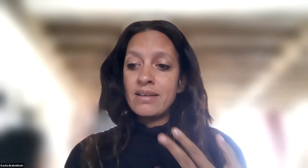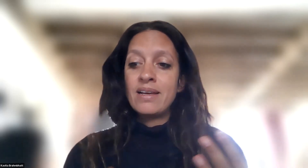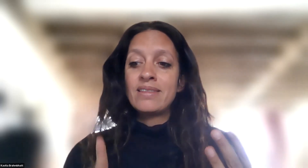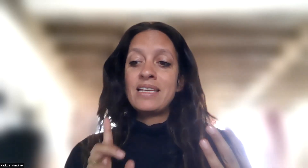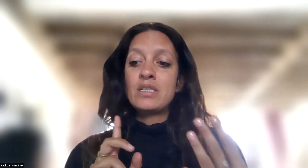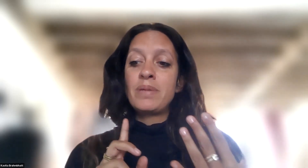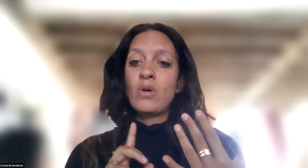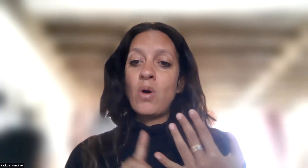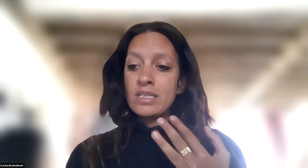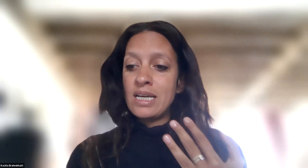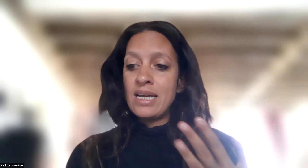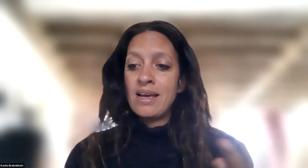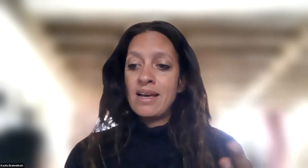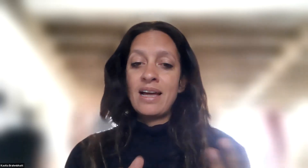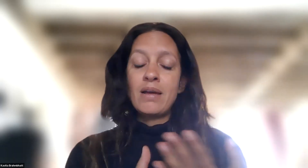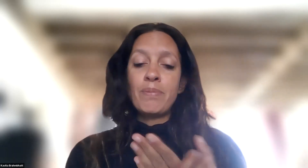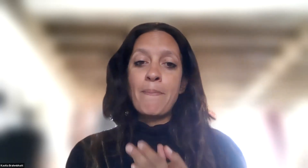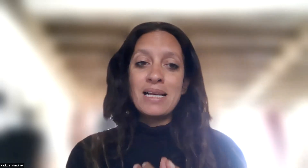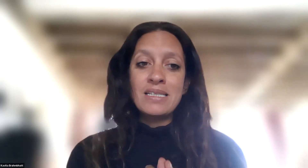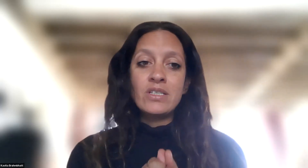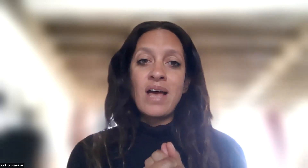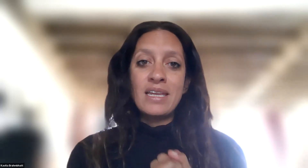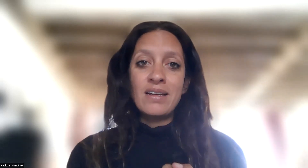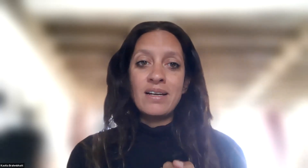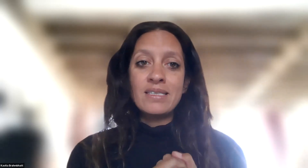doesn't, what we saw, it is that there needs to be purpose, it needs to be